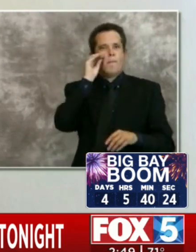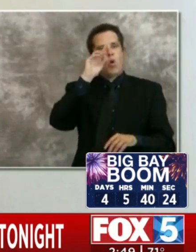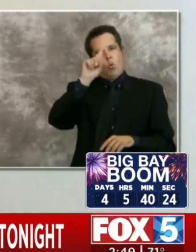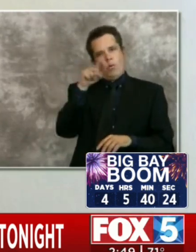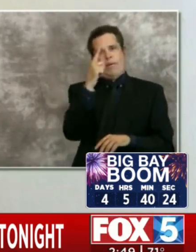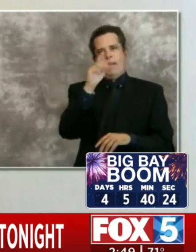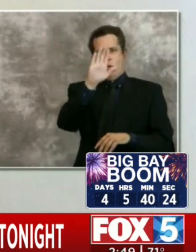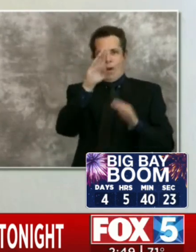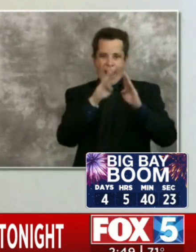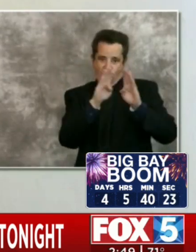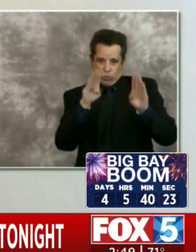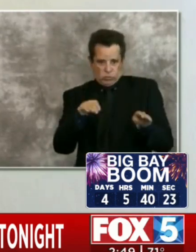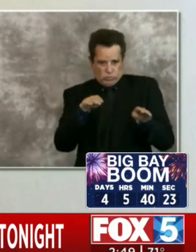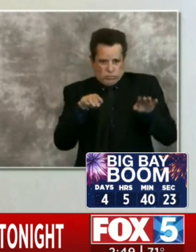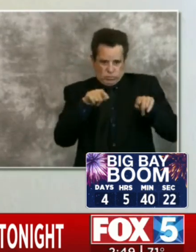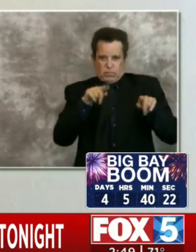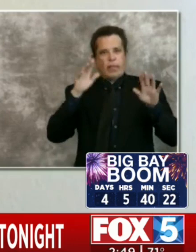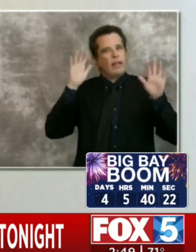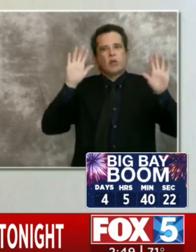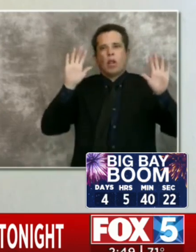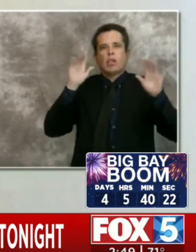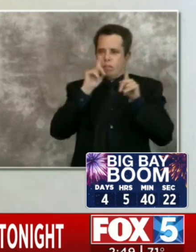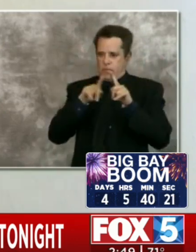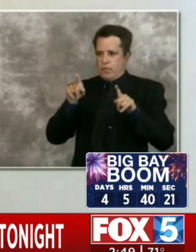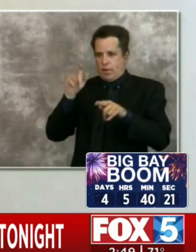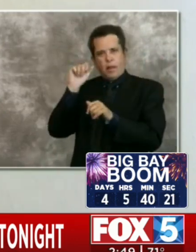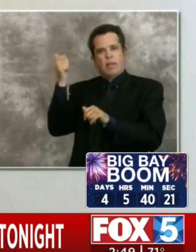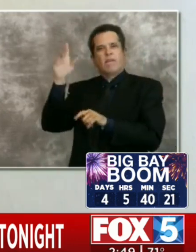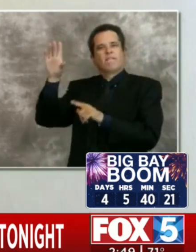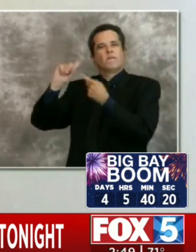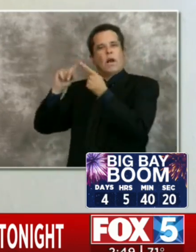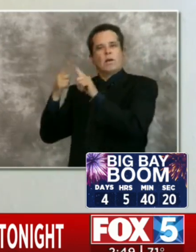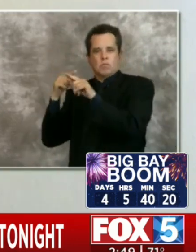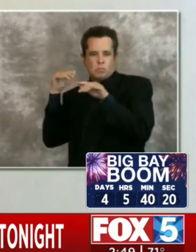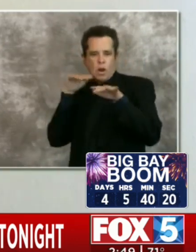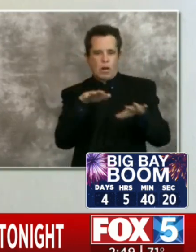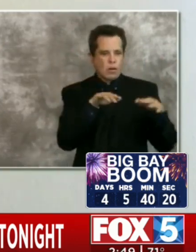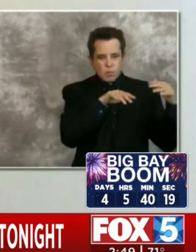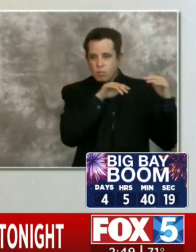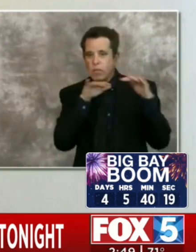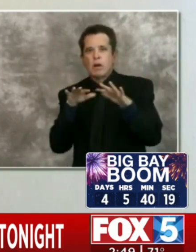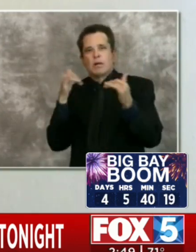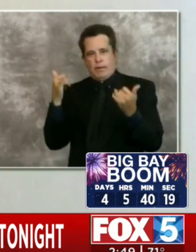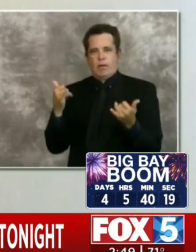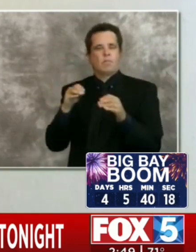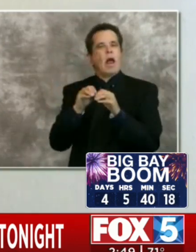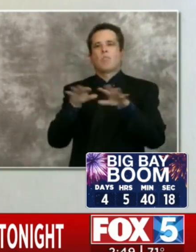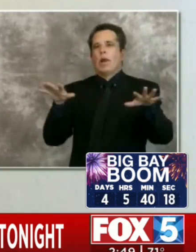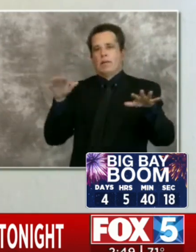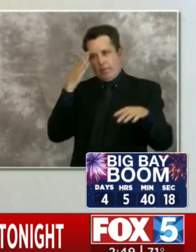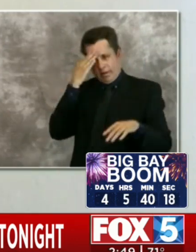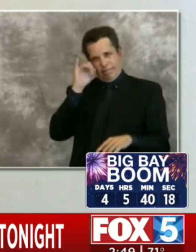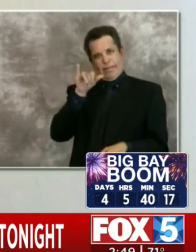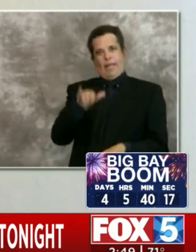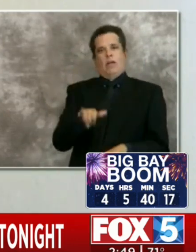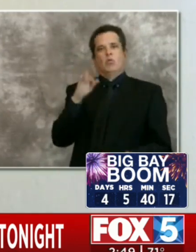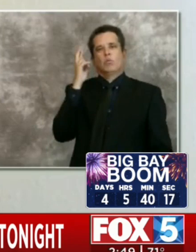PUBLIC HEALTH ORDER ALREADY SAID THAT PEOPLE SHOULD NOT BE GATHERING AND HOMES WITH ANYONE OTHER THAN THEIR HOUSEHOLD YOU. BUT PEOPLE